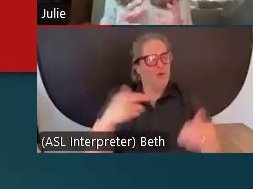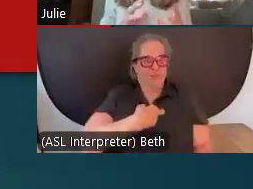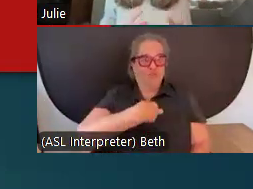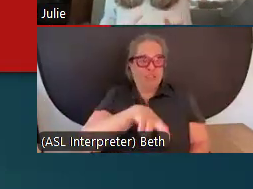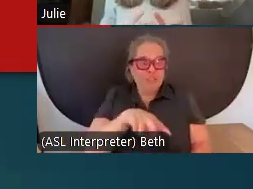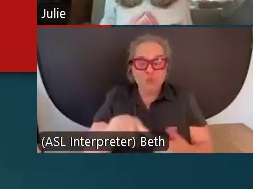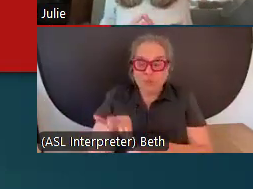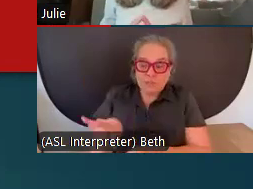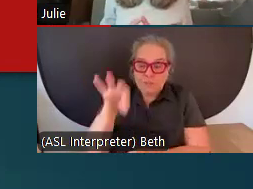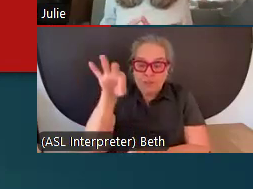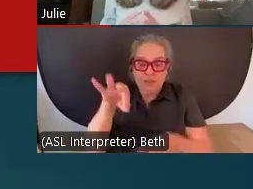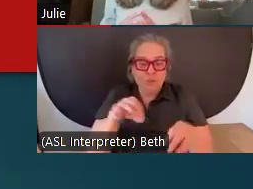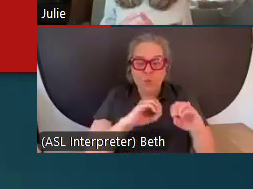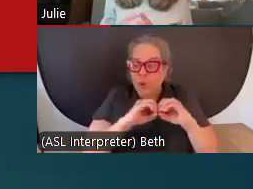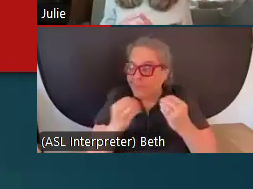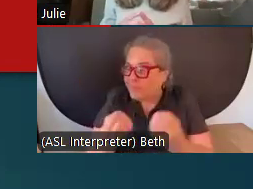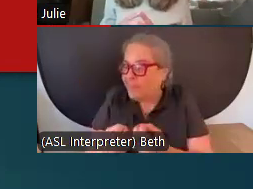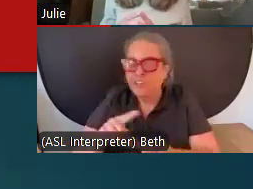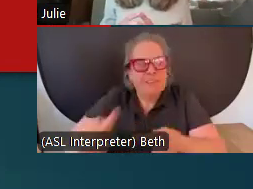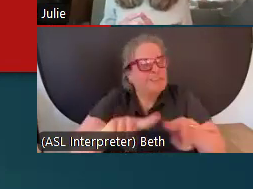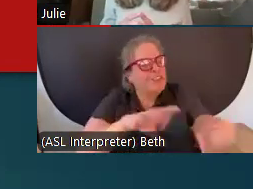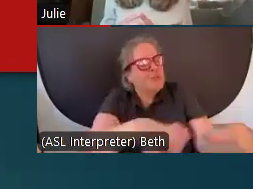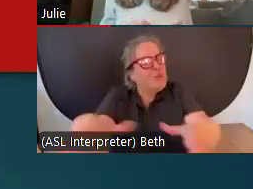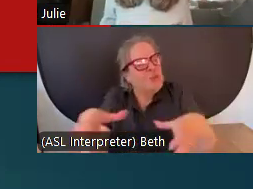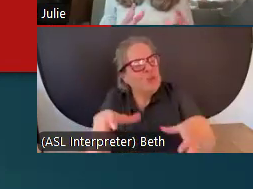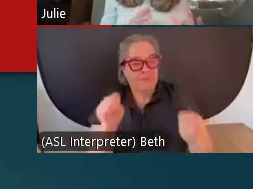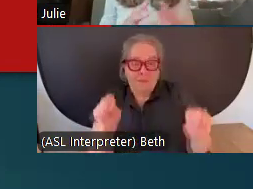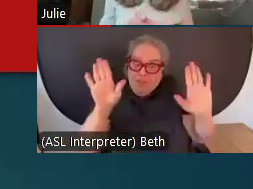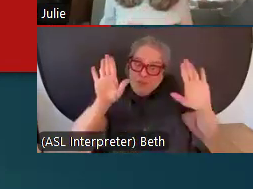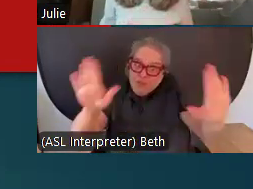Religious, spiritual groups often is a wonderful resource for volunteers.